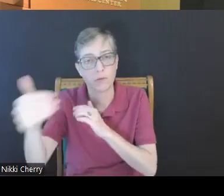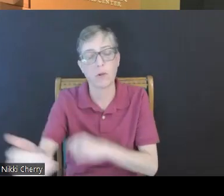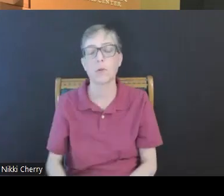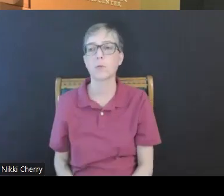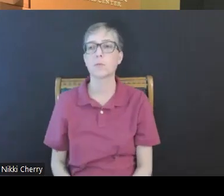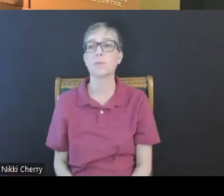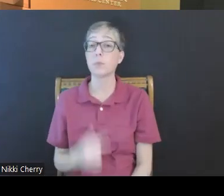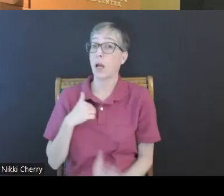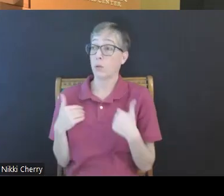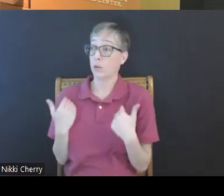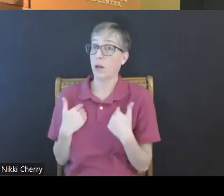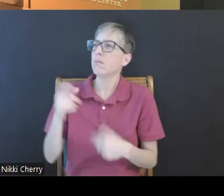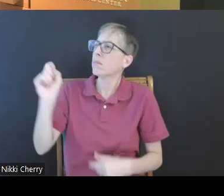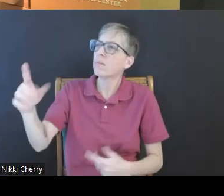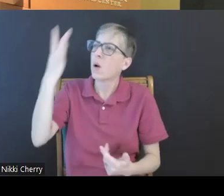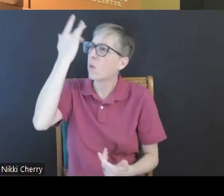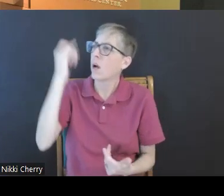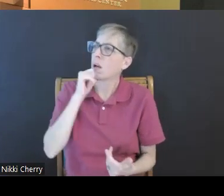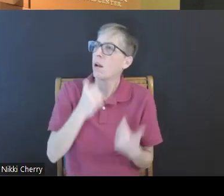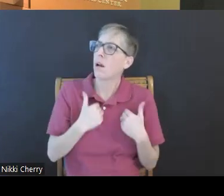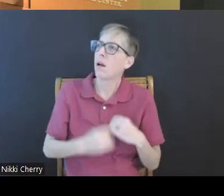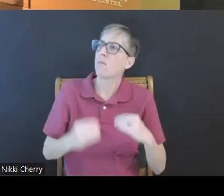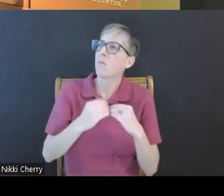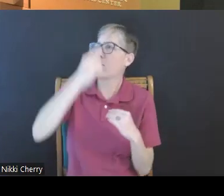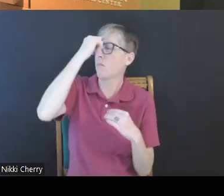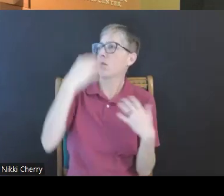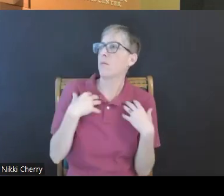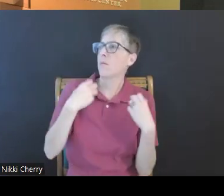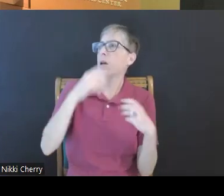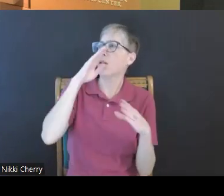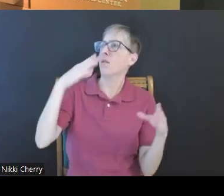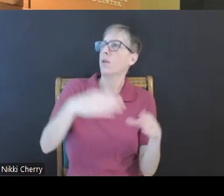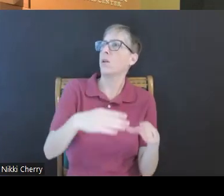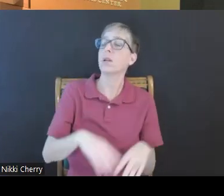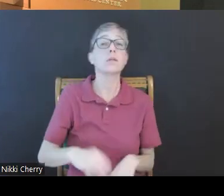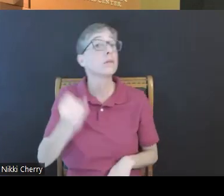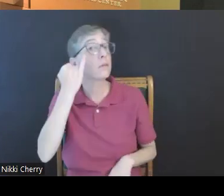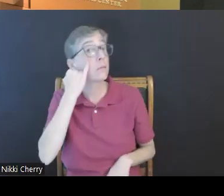why don't we have more mental health and she said if I gave you $1 to spend on Mental Health what